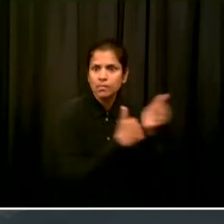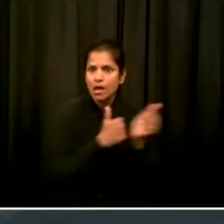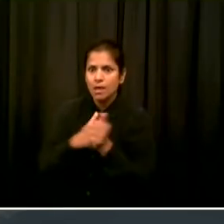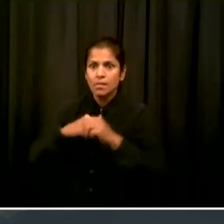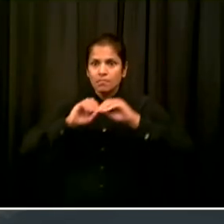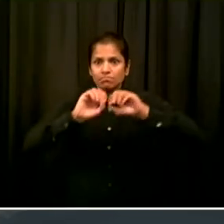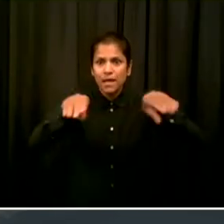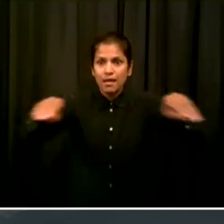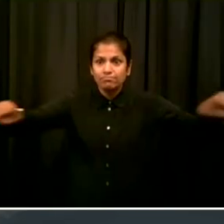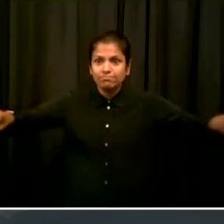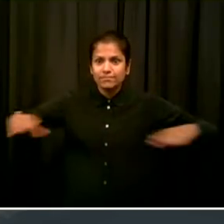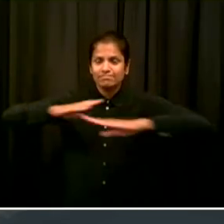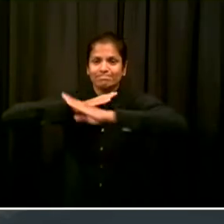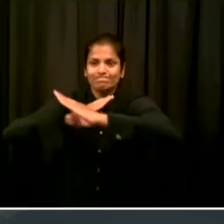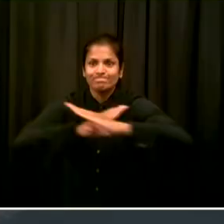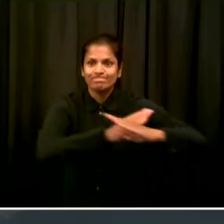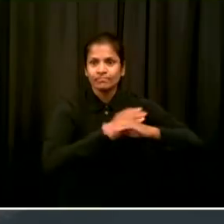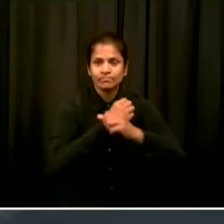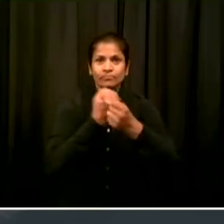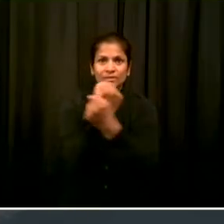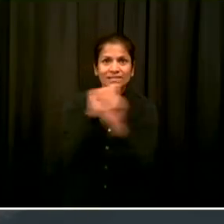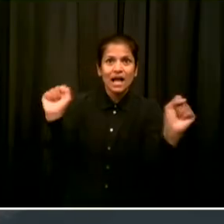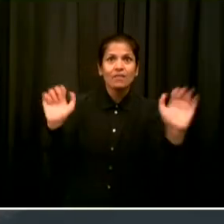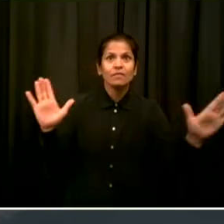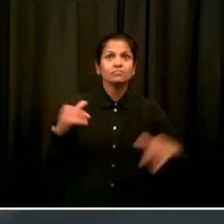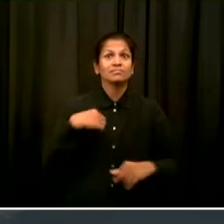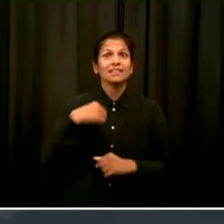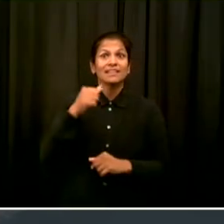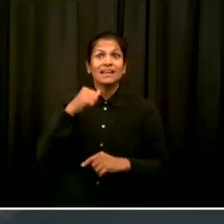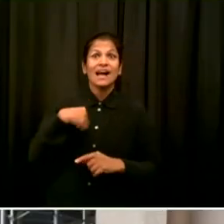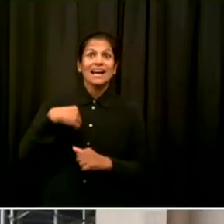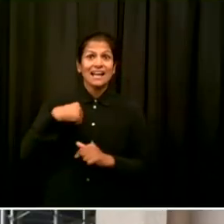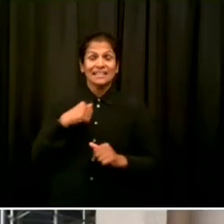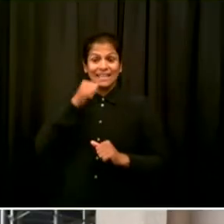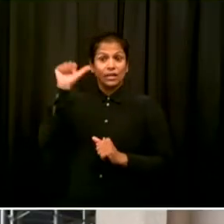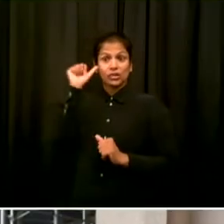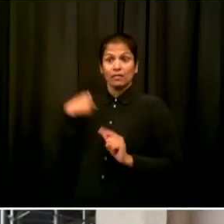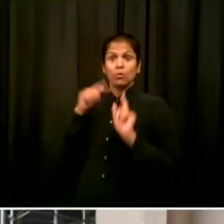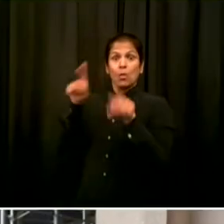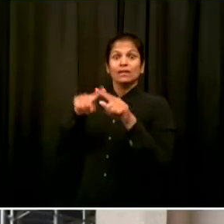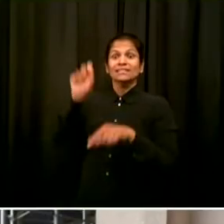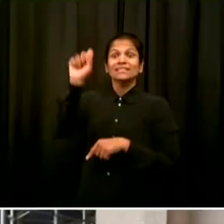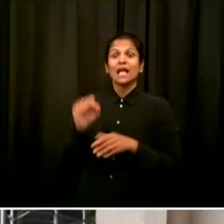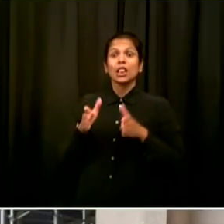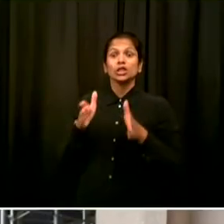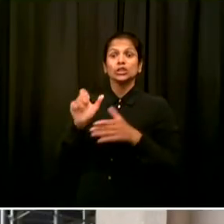I WANT TO THANK ALL OF THE CITY AGENCIES INVOLVED IN PREPARING FOR THE TSORM.